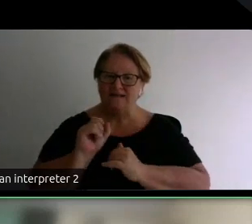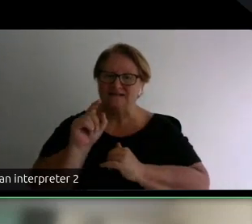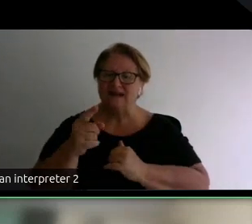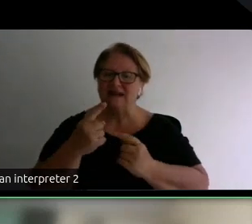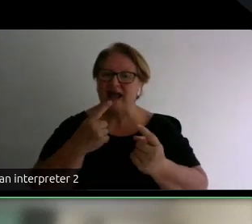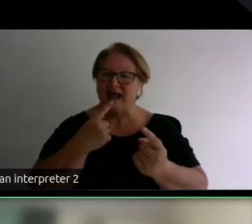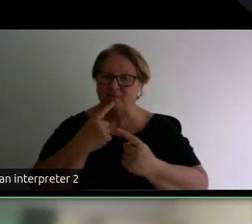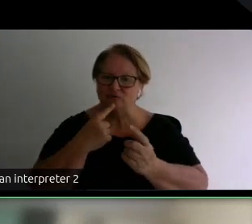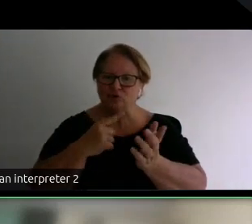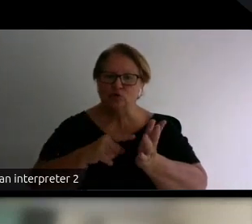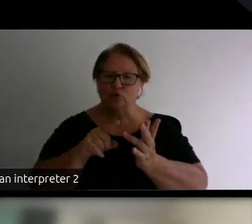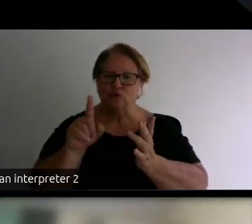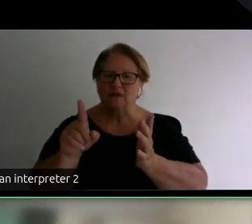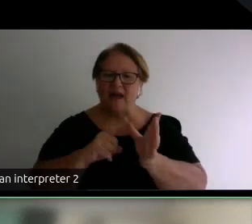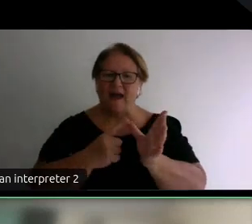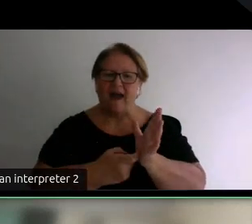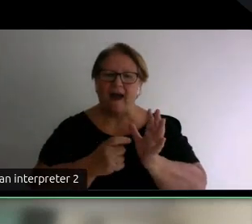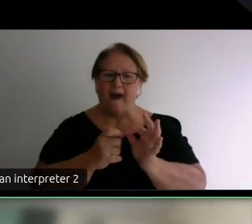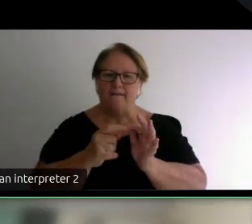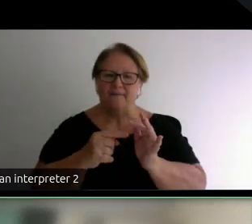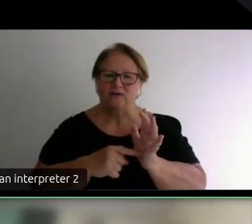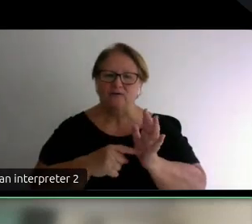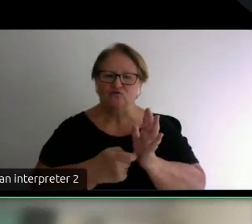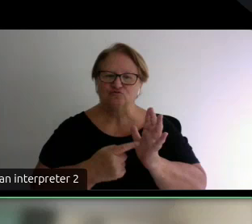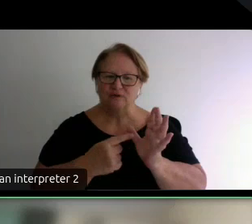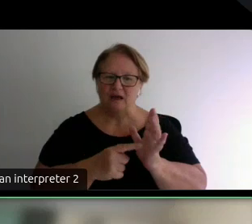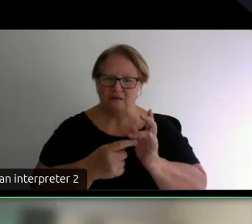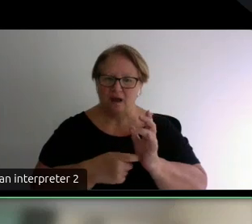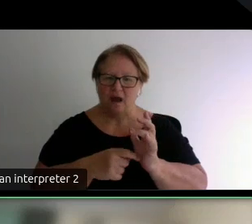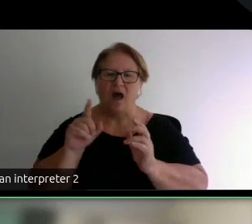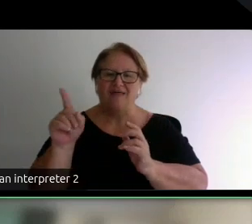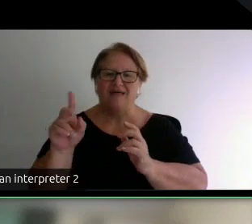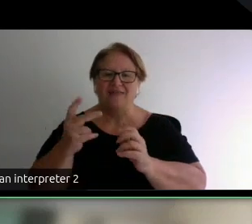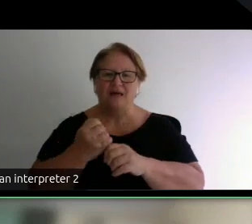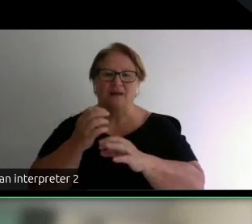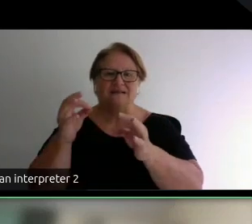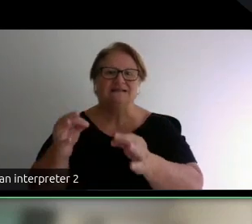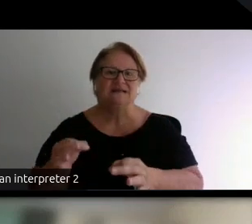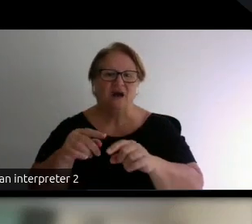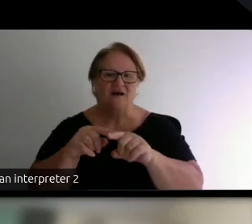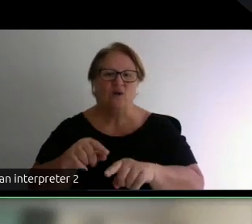the arbitrator and the arbitrator makes the decision based on that information. There's